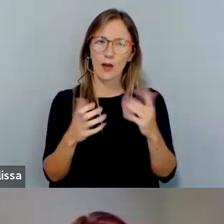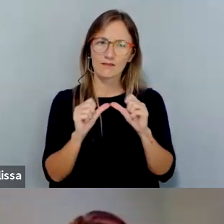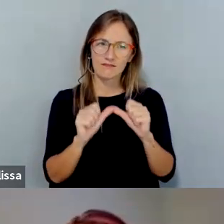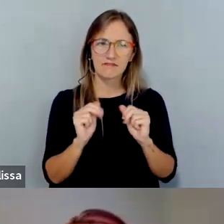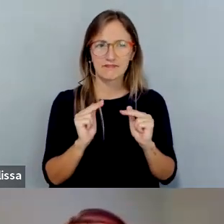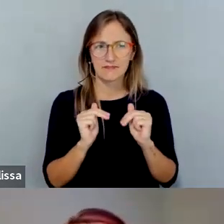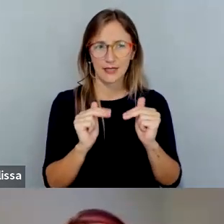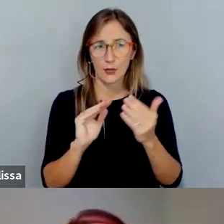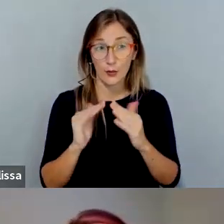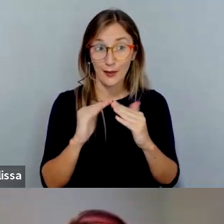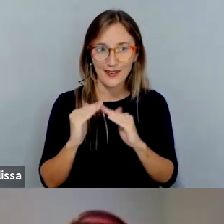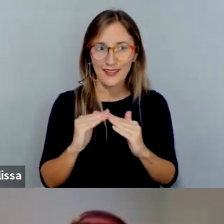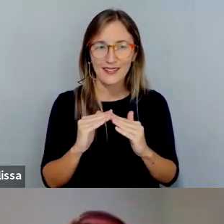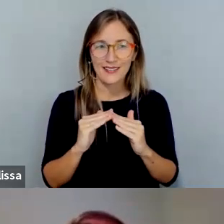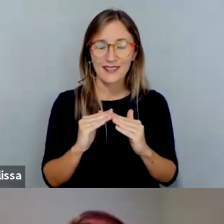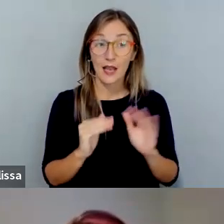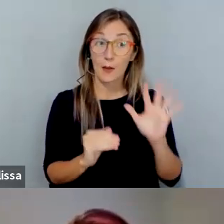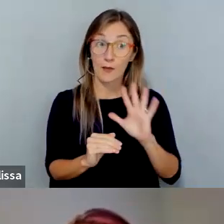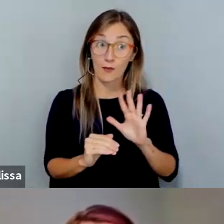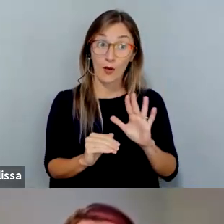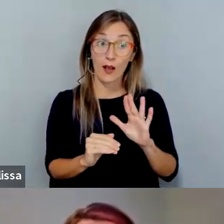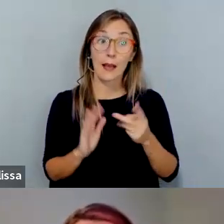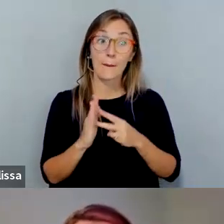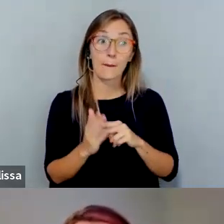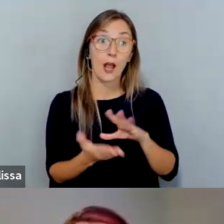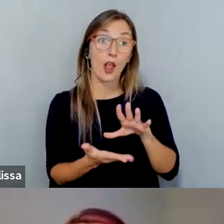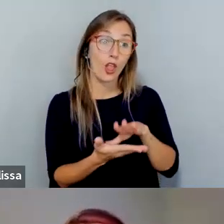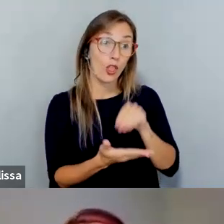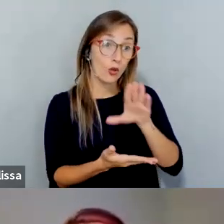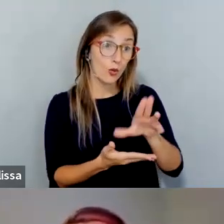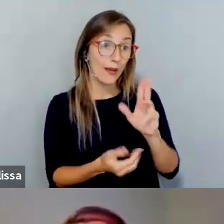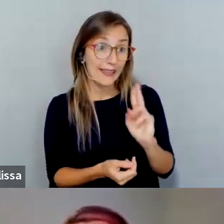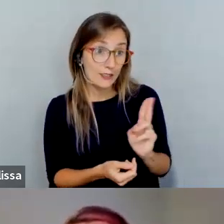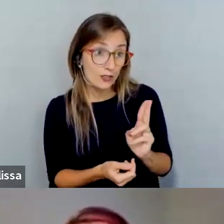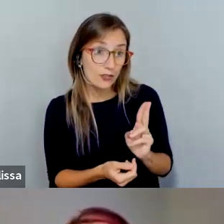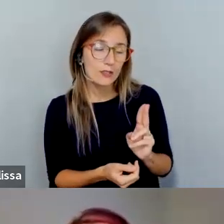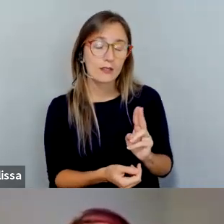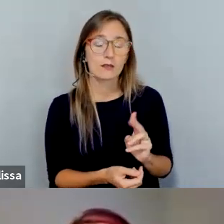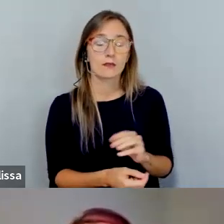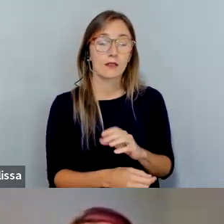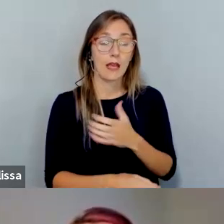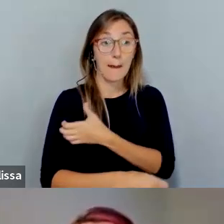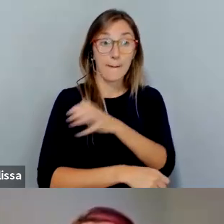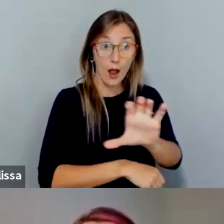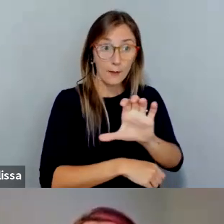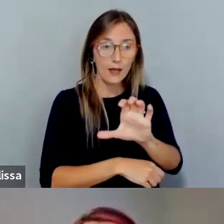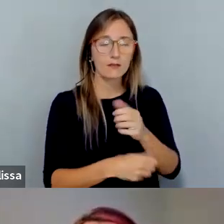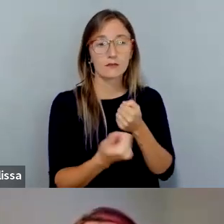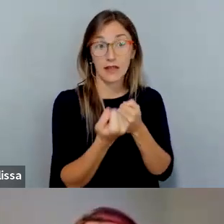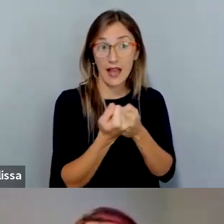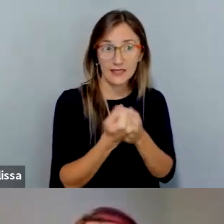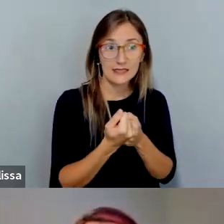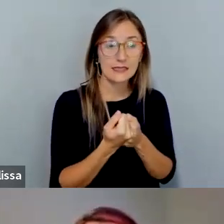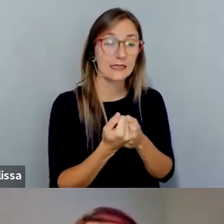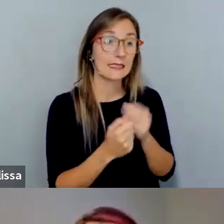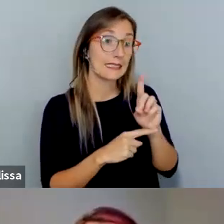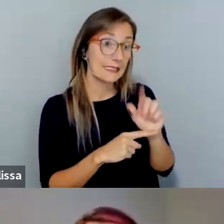Just